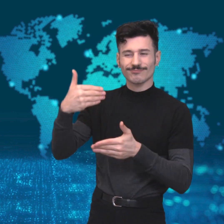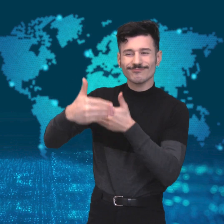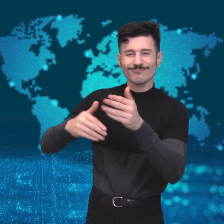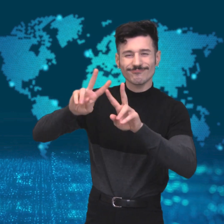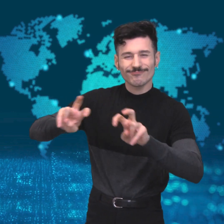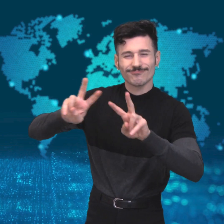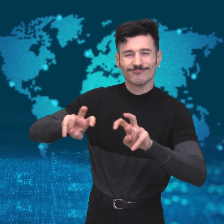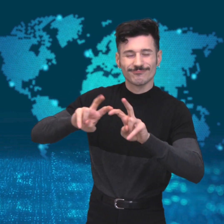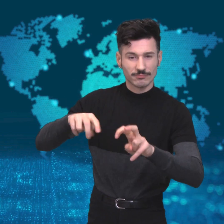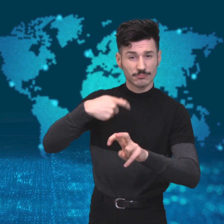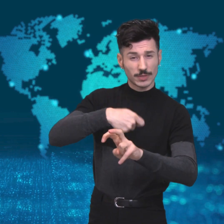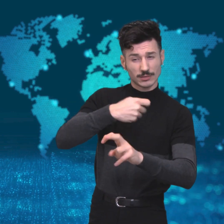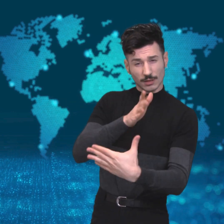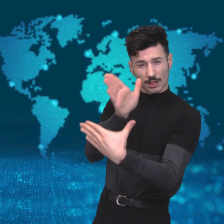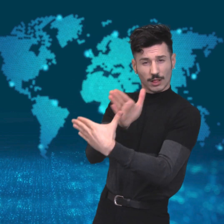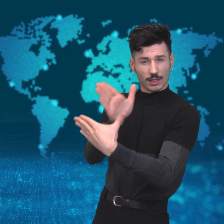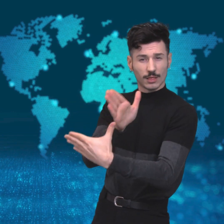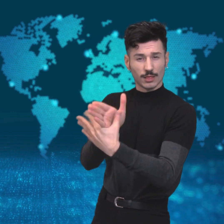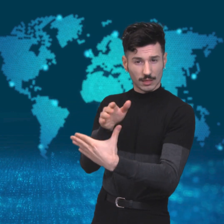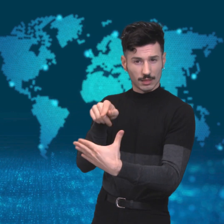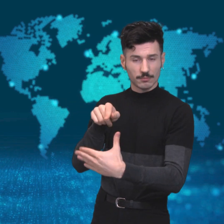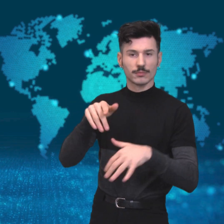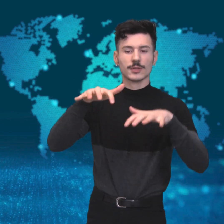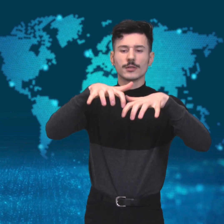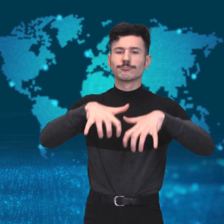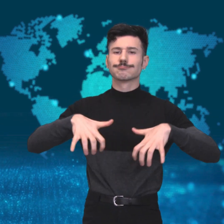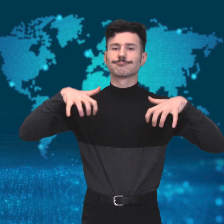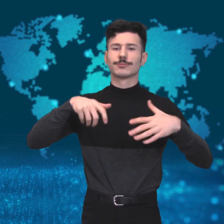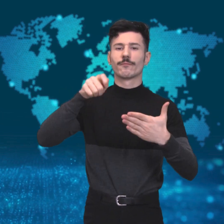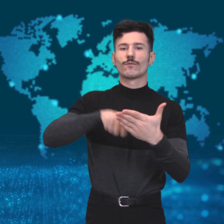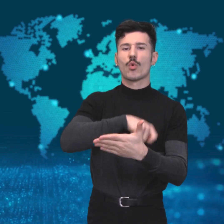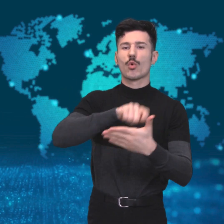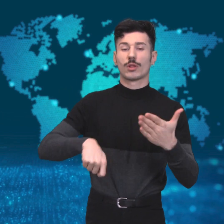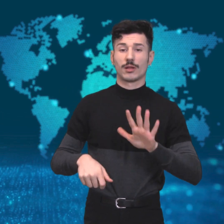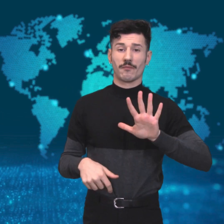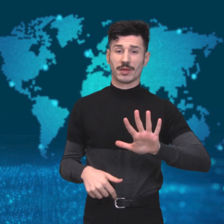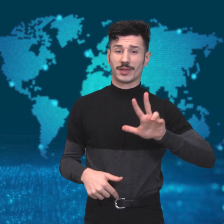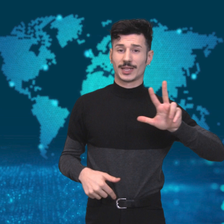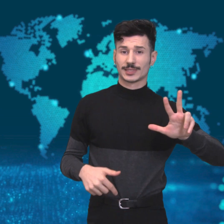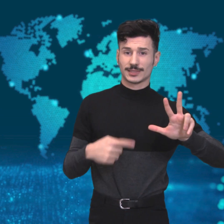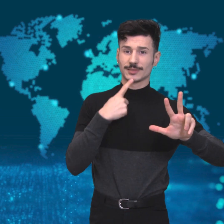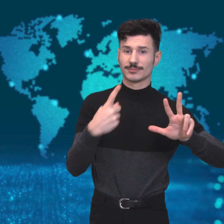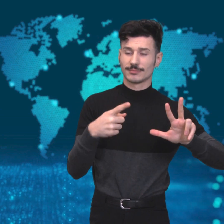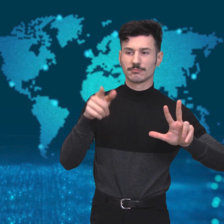On obstruction of US Congress, 53 senators voted